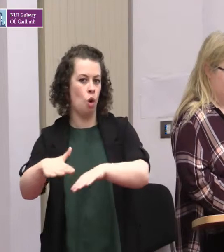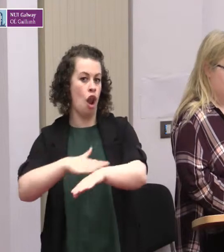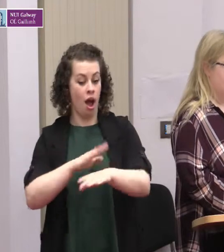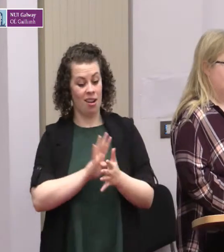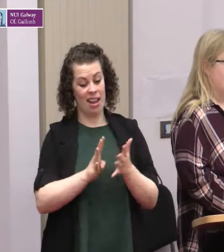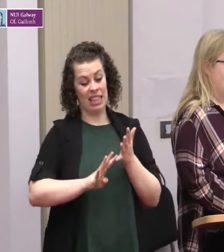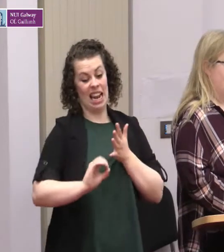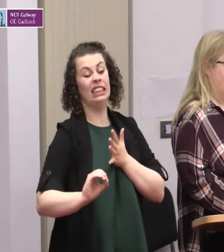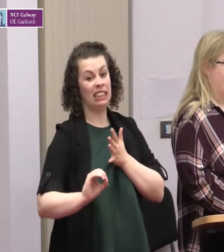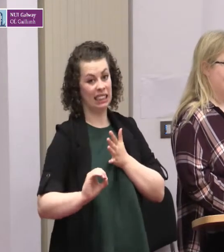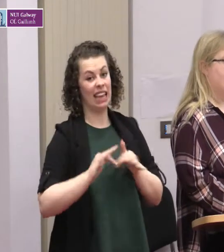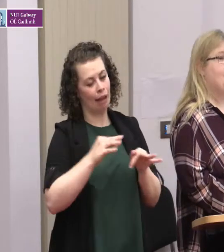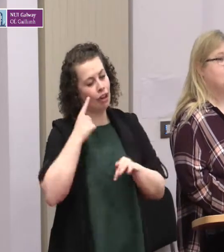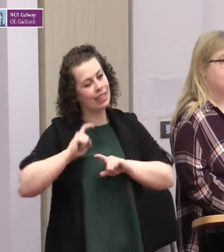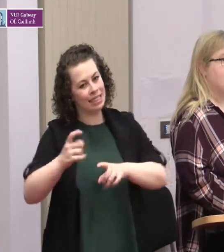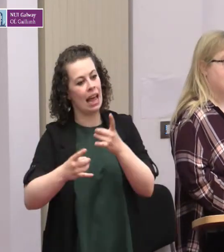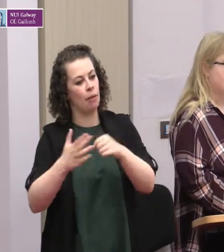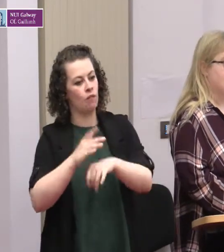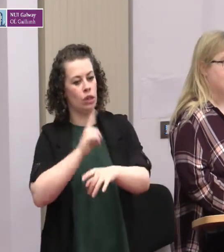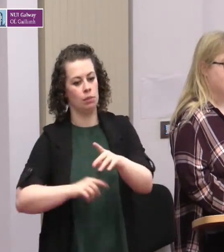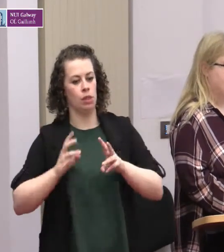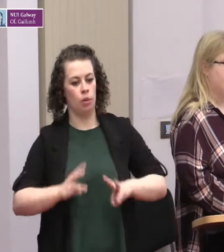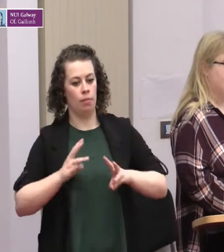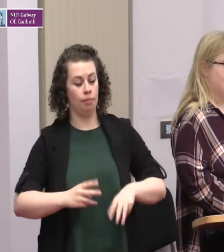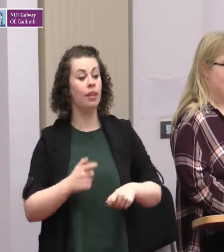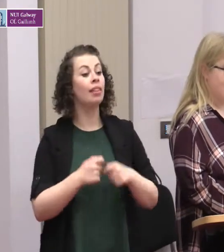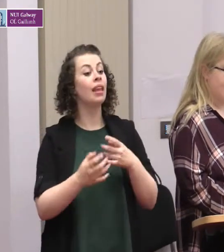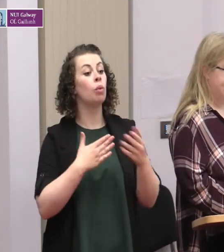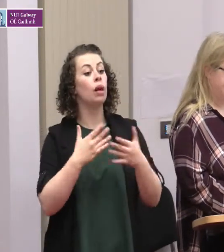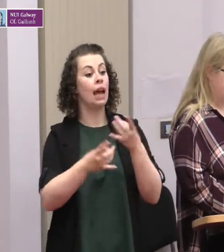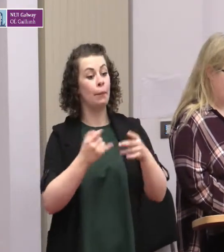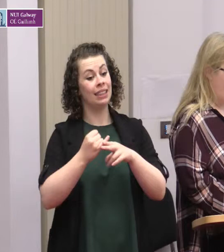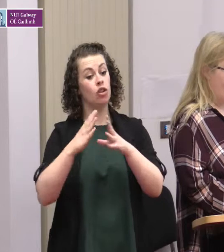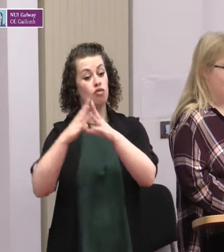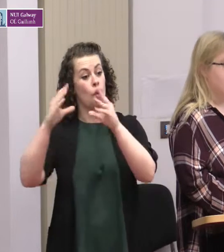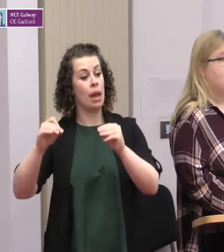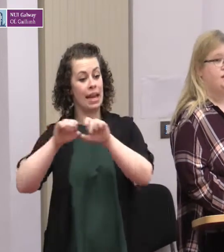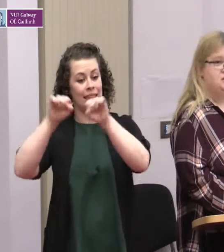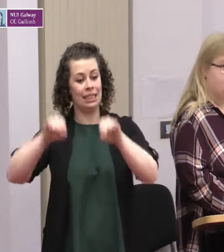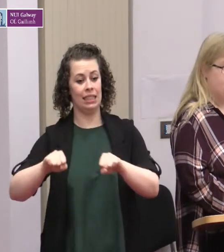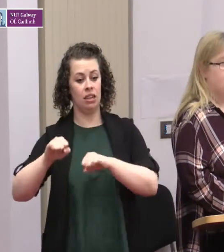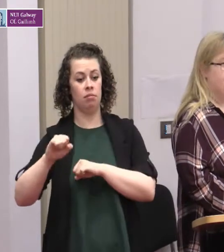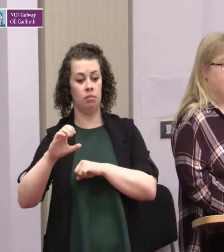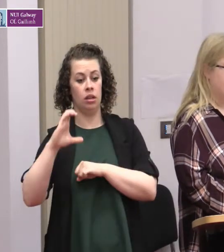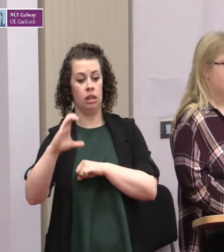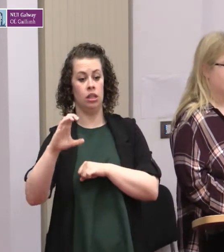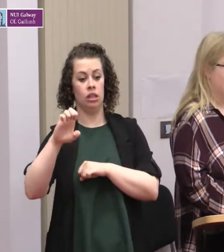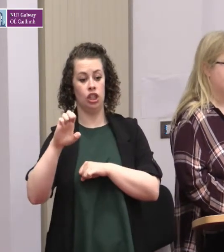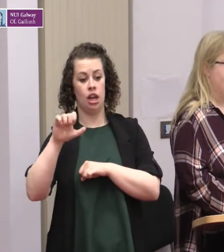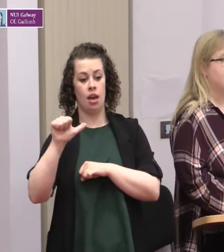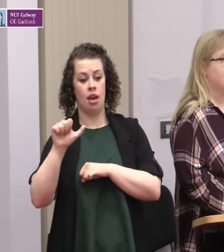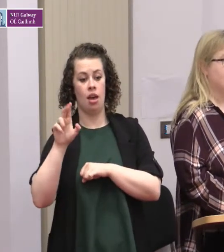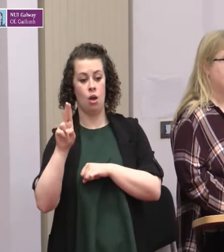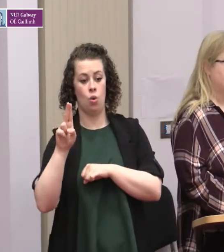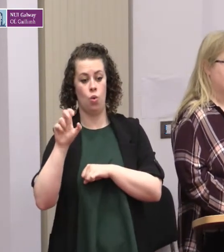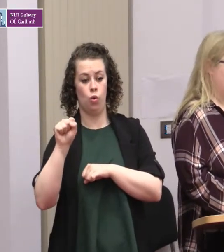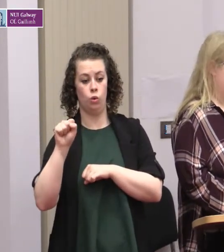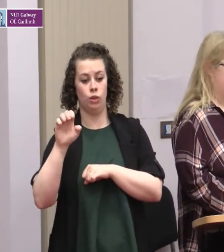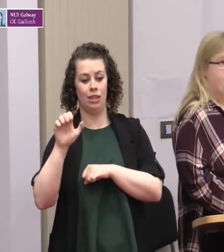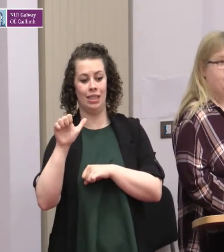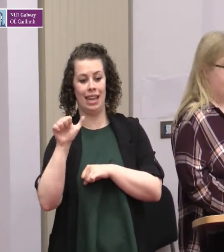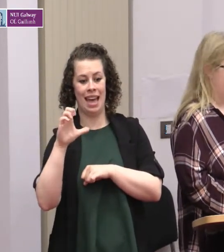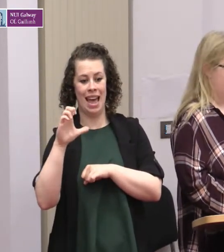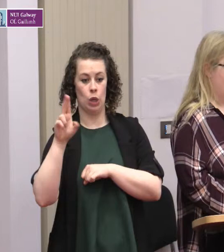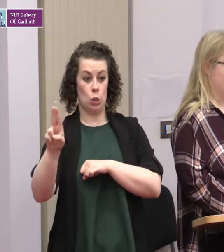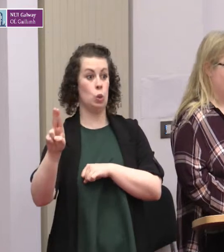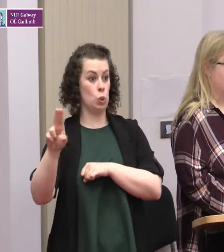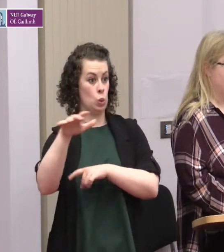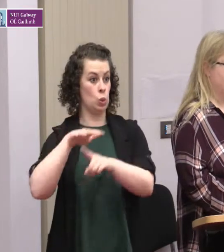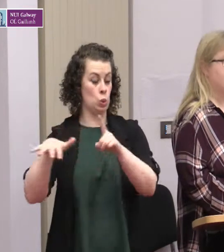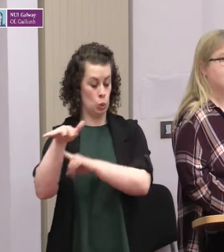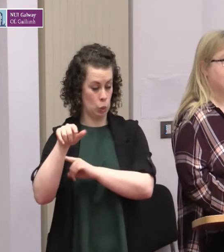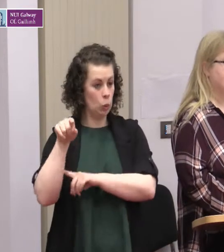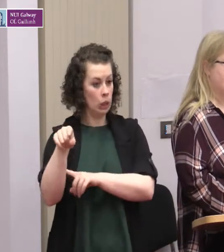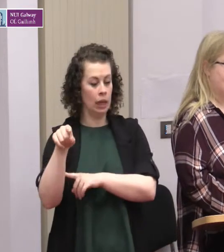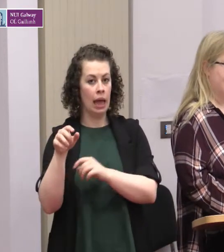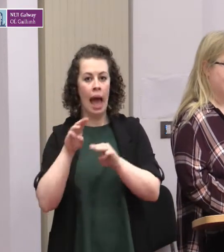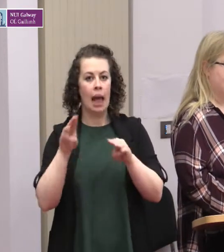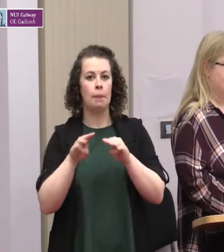The collapse of the Ceausescu regime in Romania and reports ended in people going there to